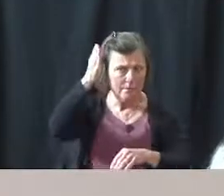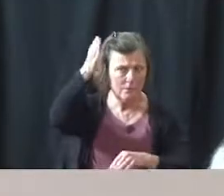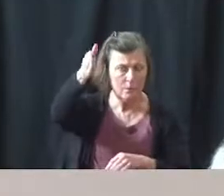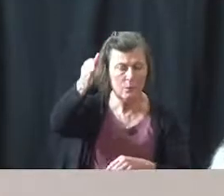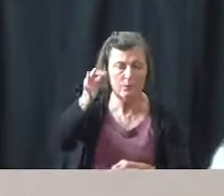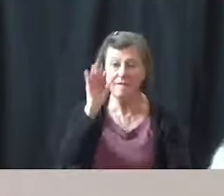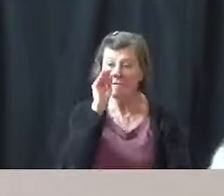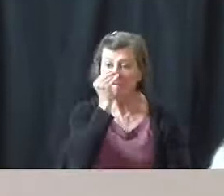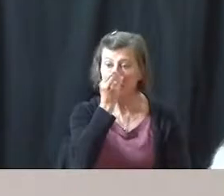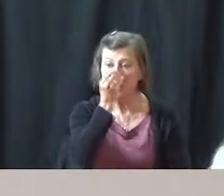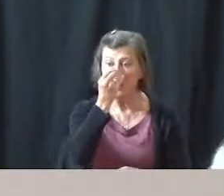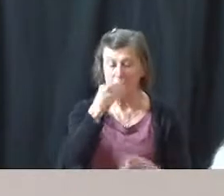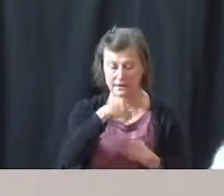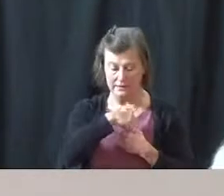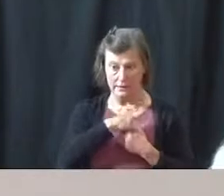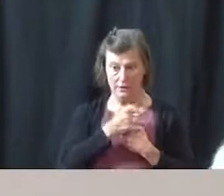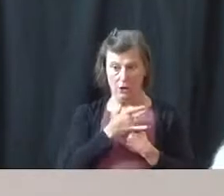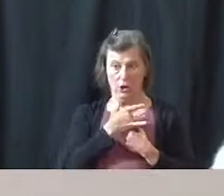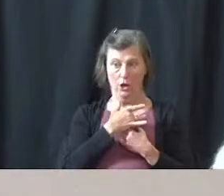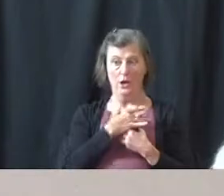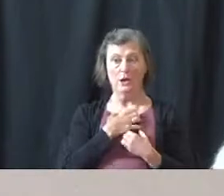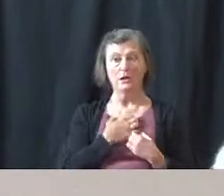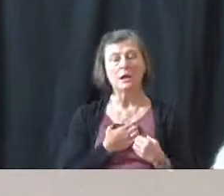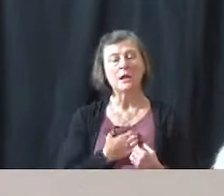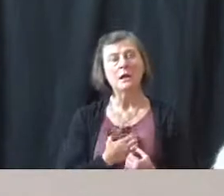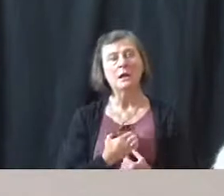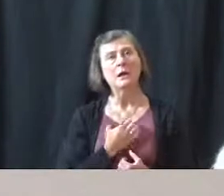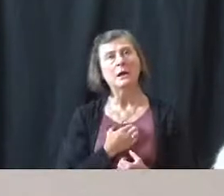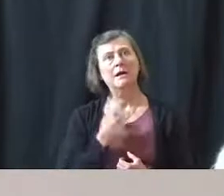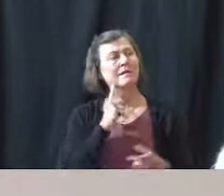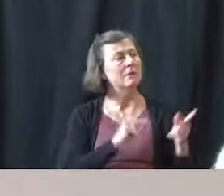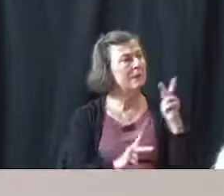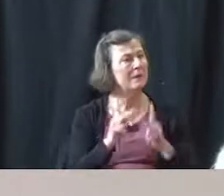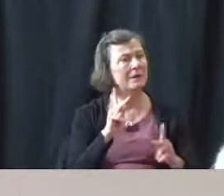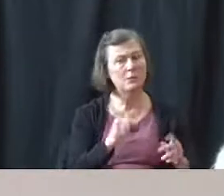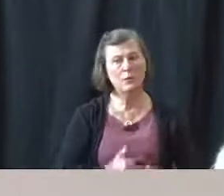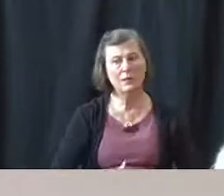in our hearts the longing for people to live in harmony.